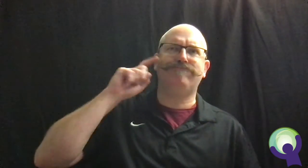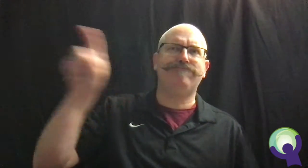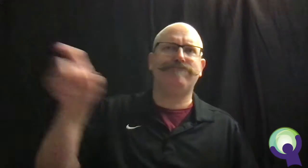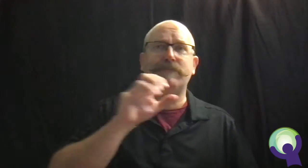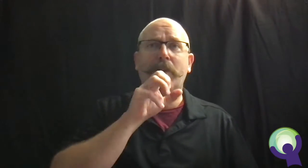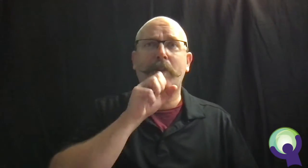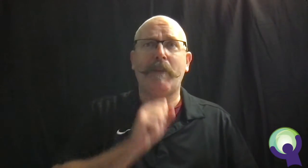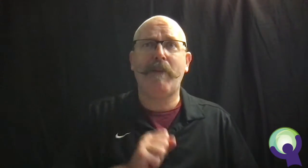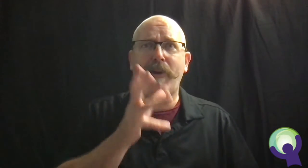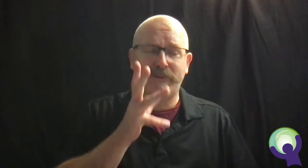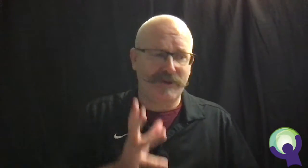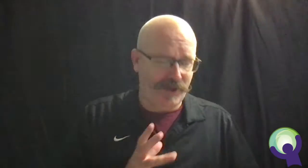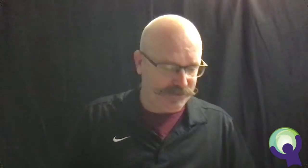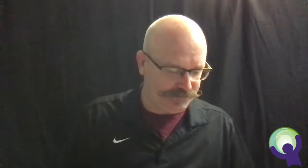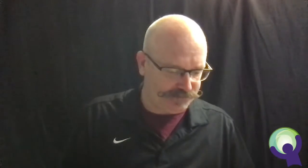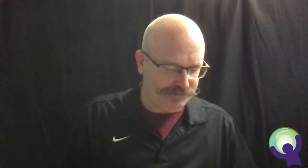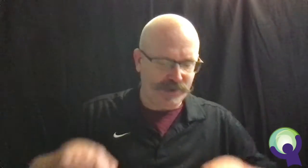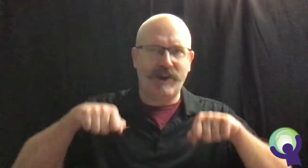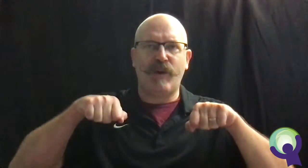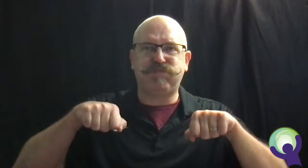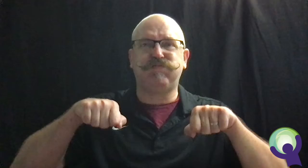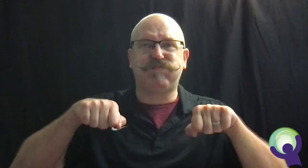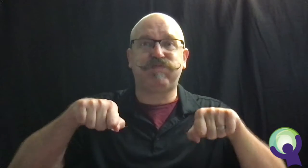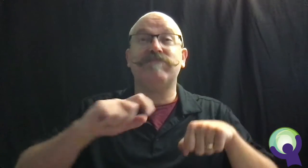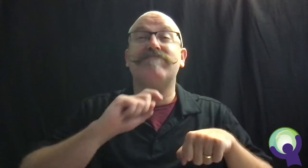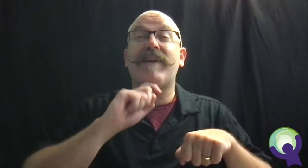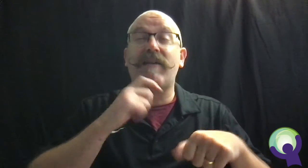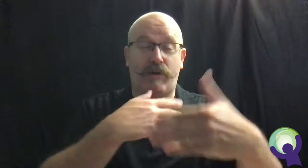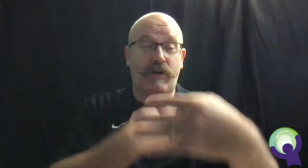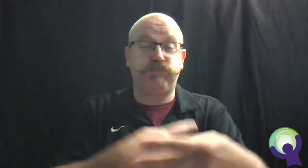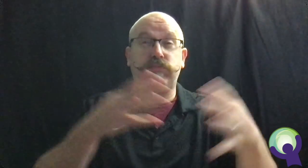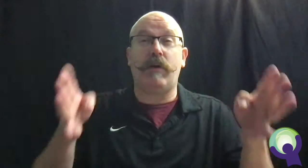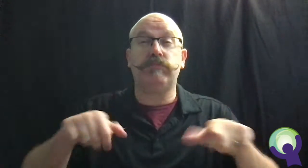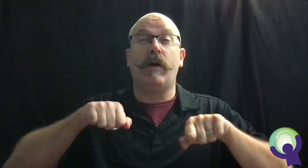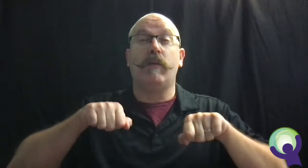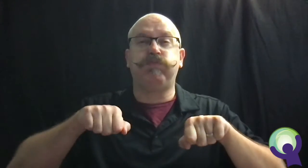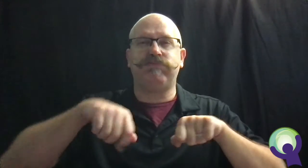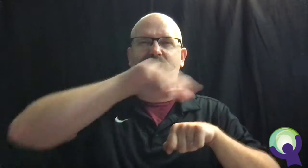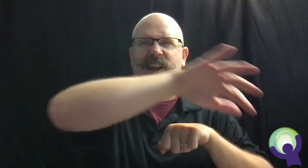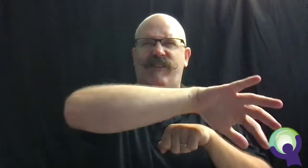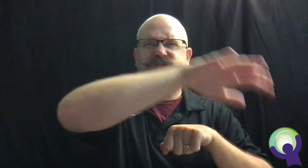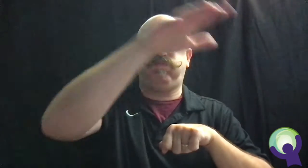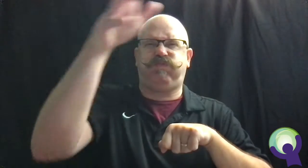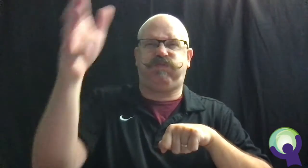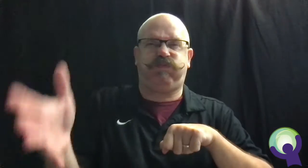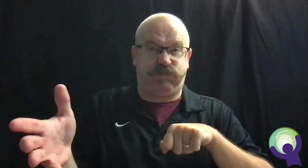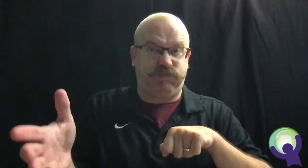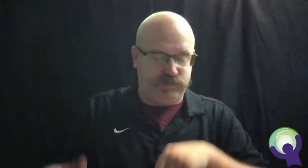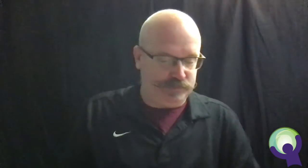Once we saw a woman pushing a metal cart full of stuff.